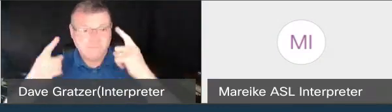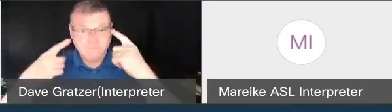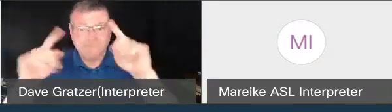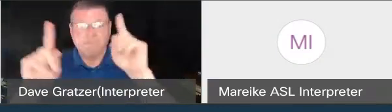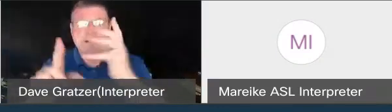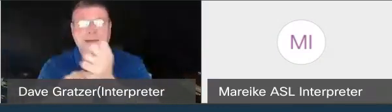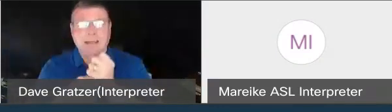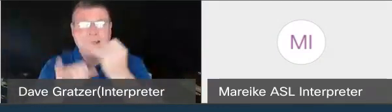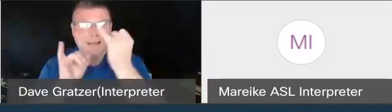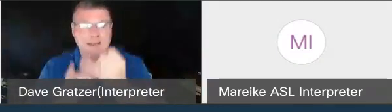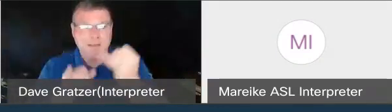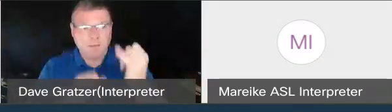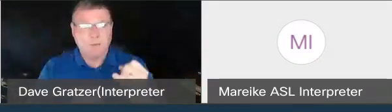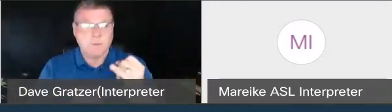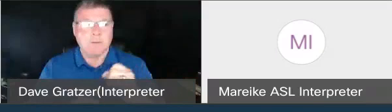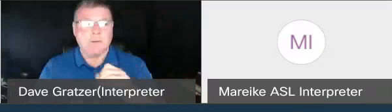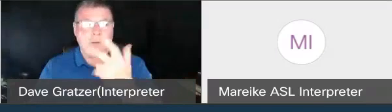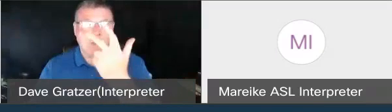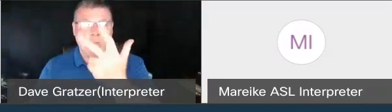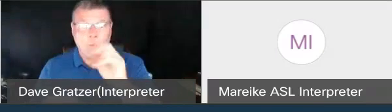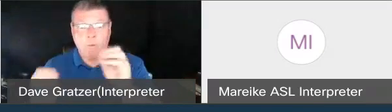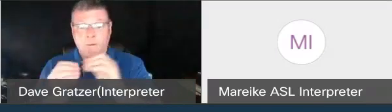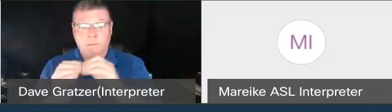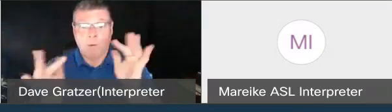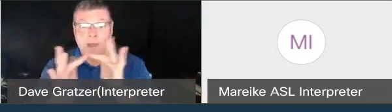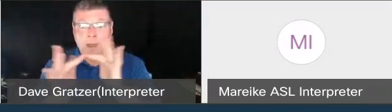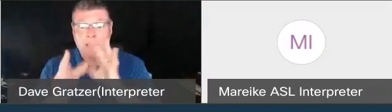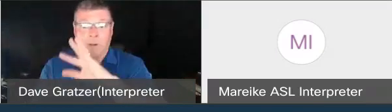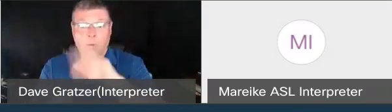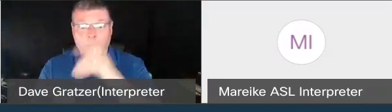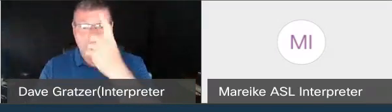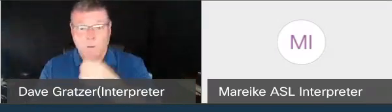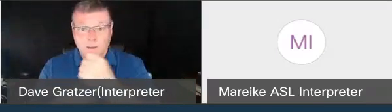uh, chronic high utilizers with 3 or more contacts within a year with law enforcement.